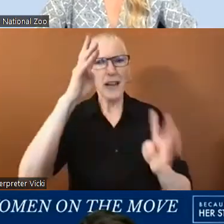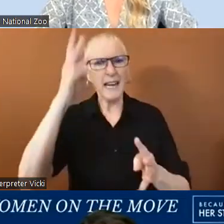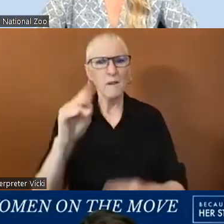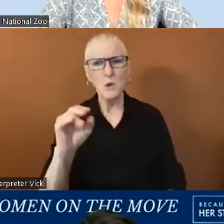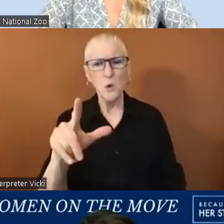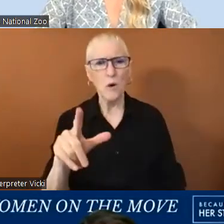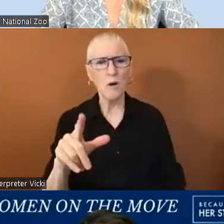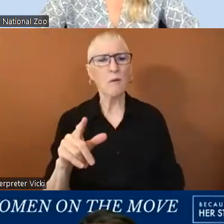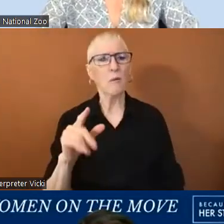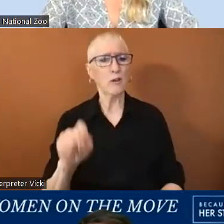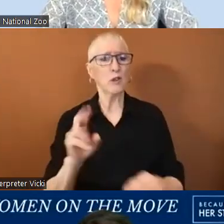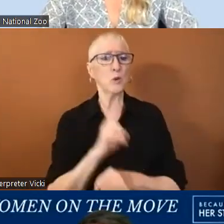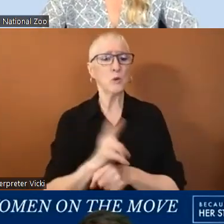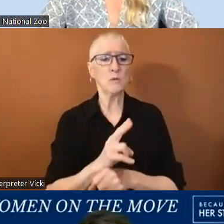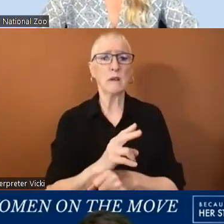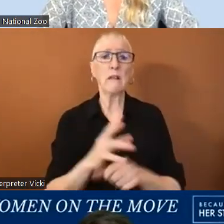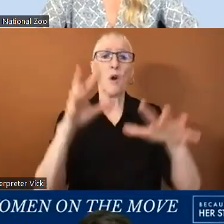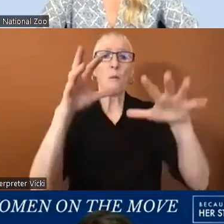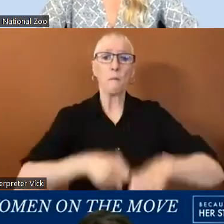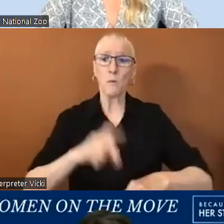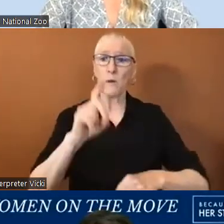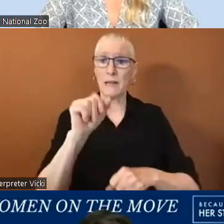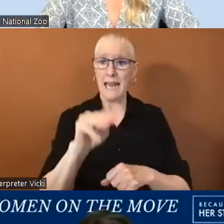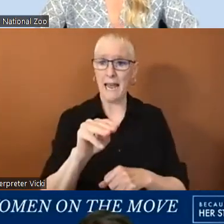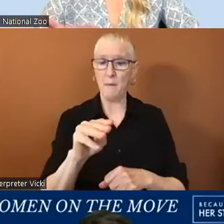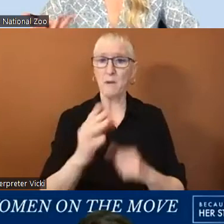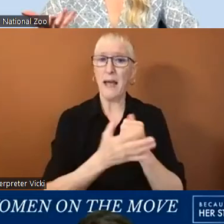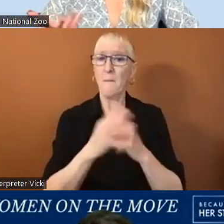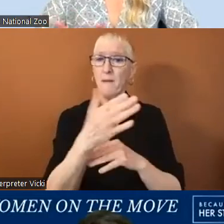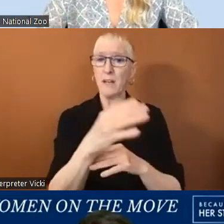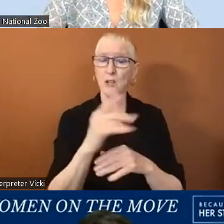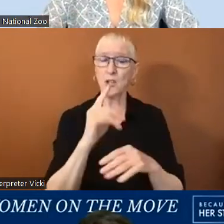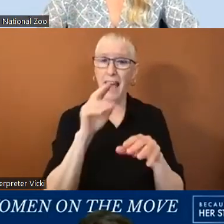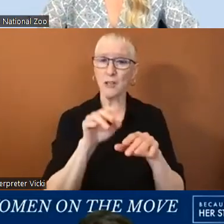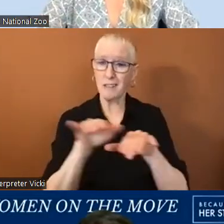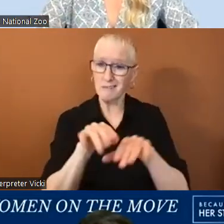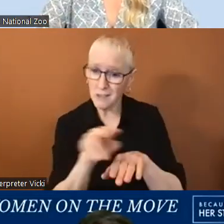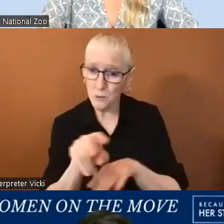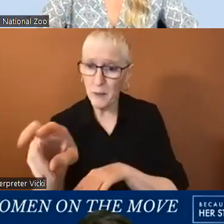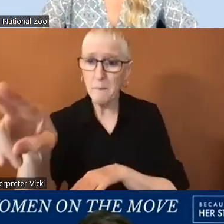possibly use, either removing the dam to help the fish migrate or even a fish ladder. So everybody,